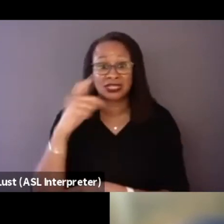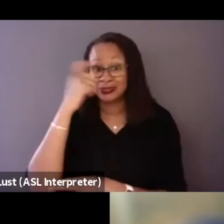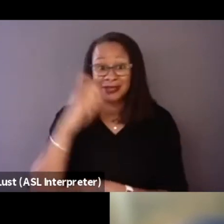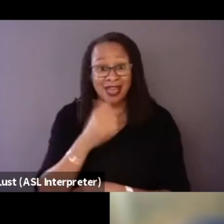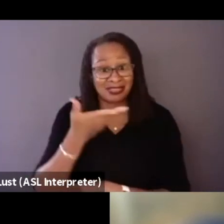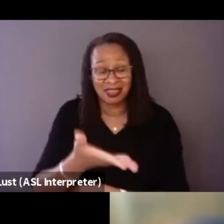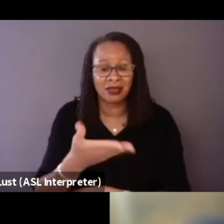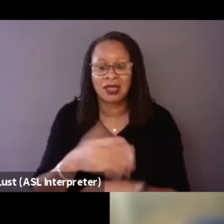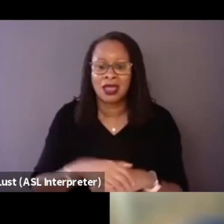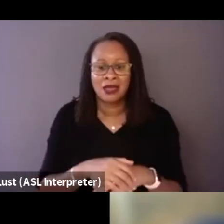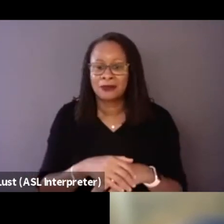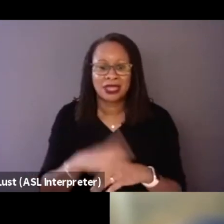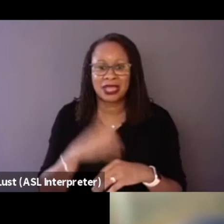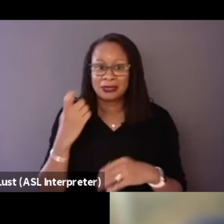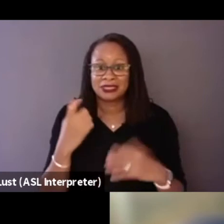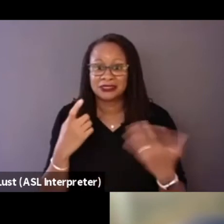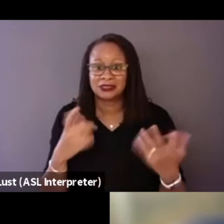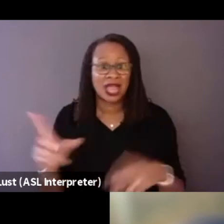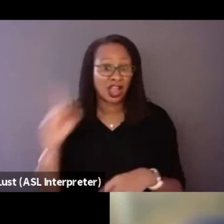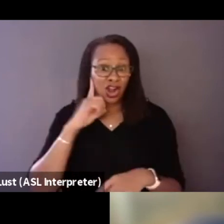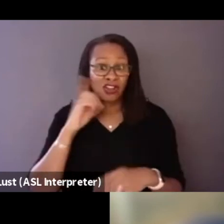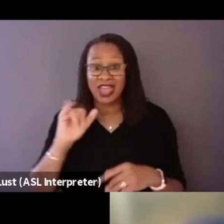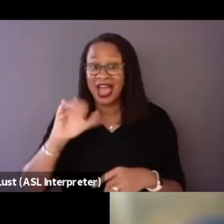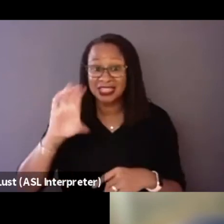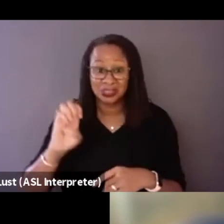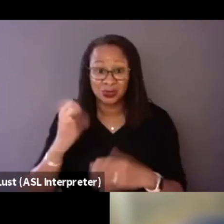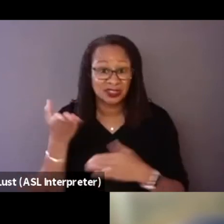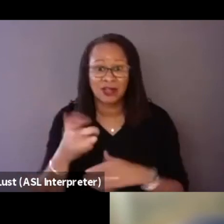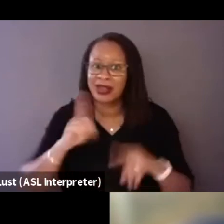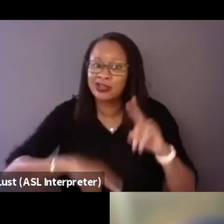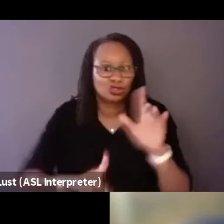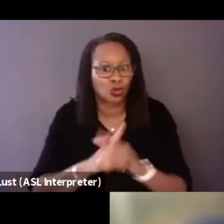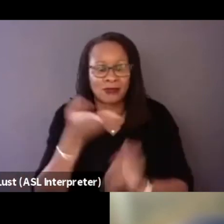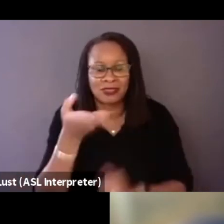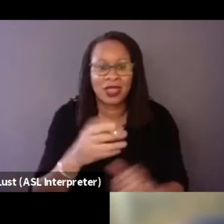I couldn't make it to one protest because I heard that ICE was being called in and all of that. So I was scared of all of that.